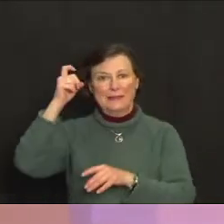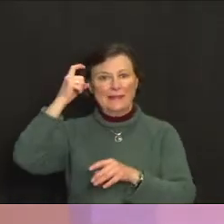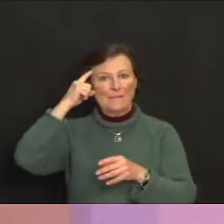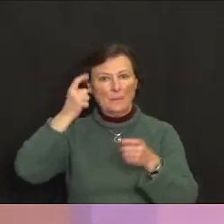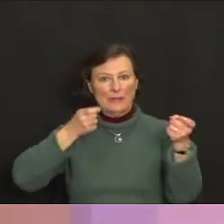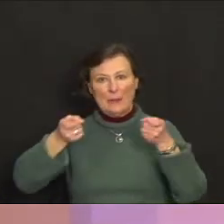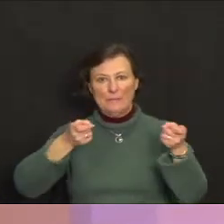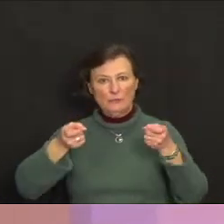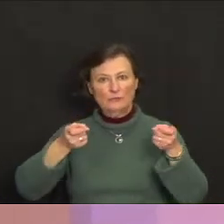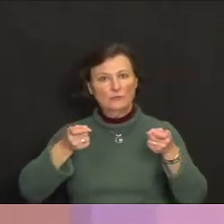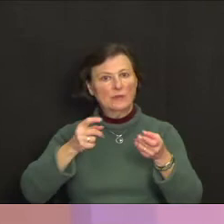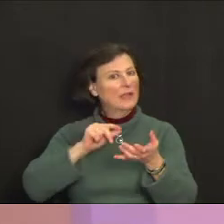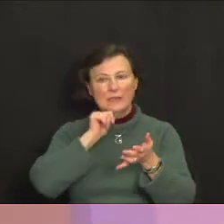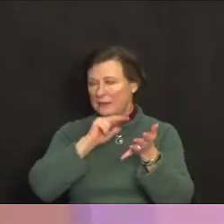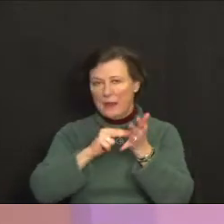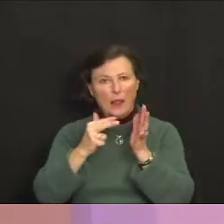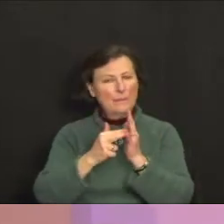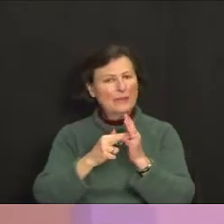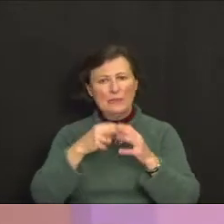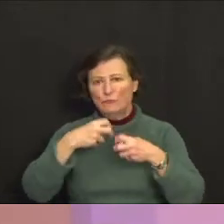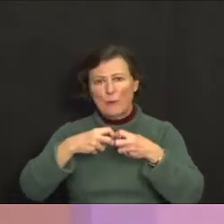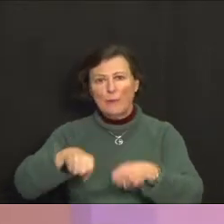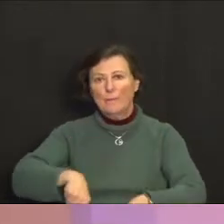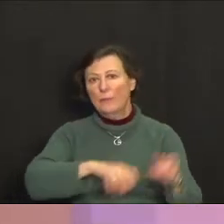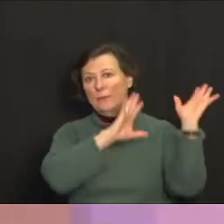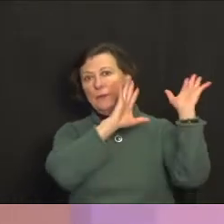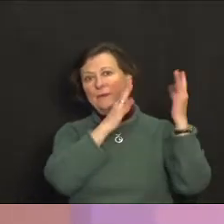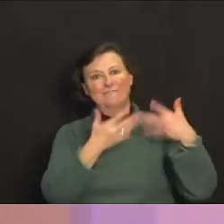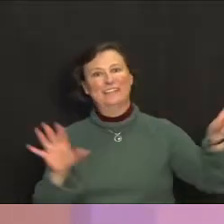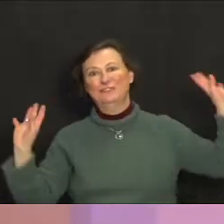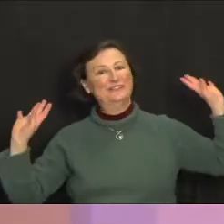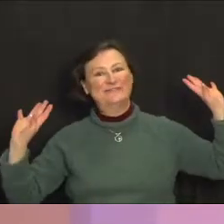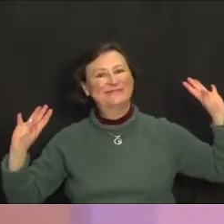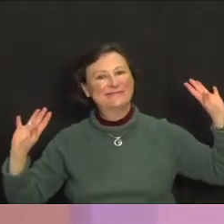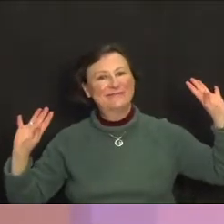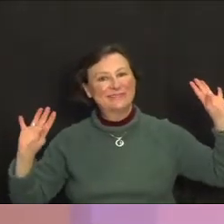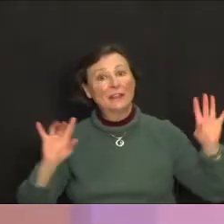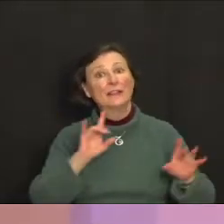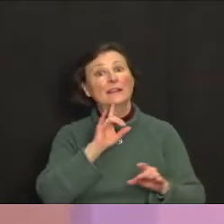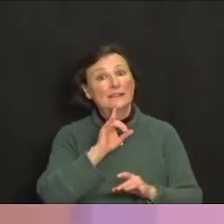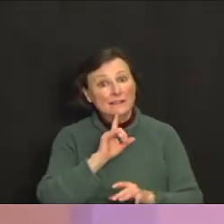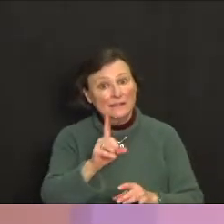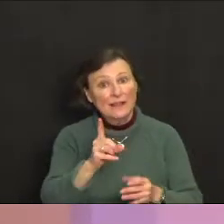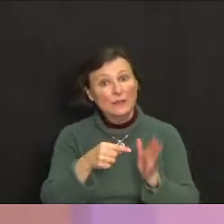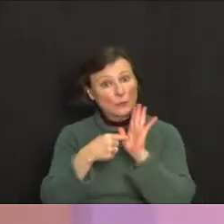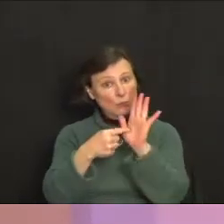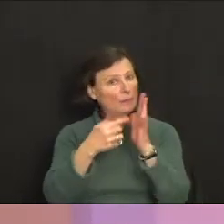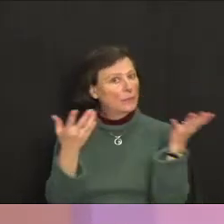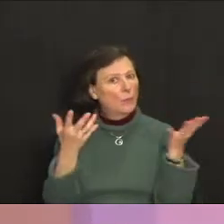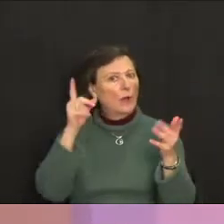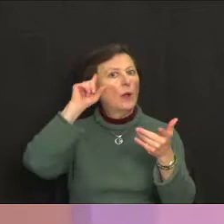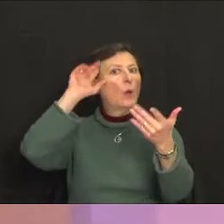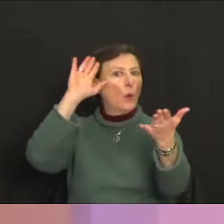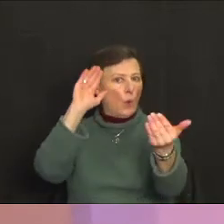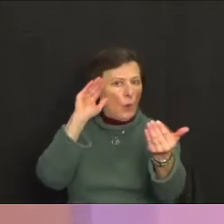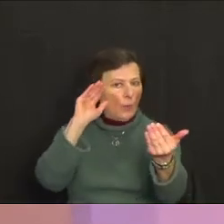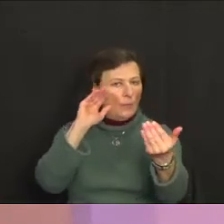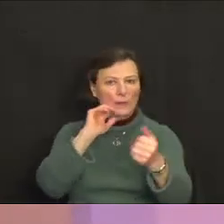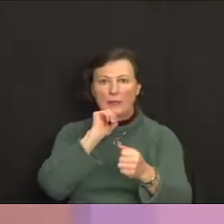not mean that all our troubles are over. It does represent hope - that all is not lost and together,